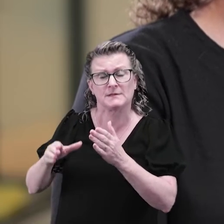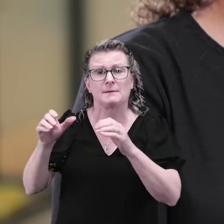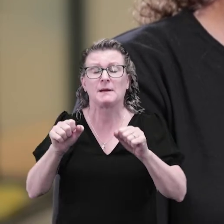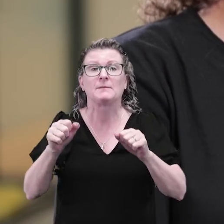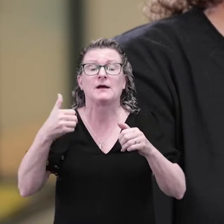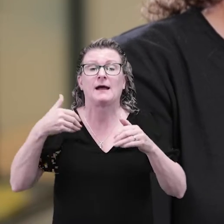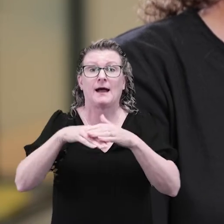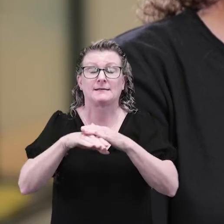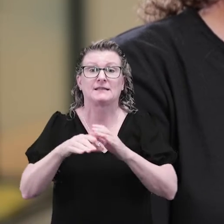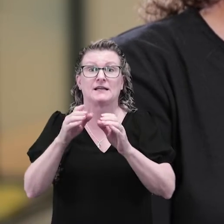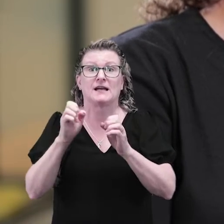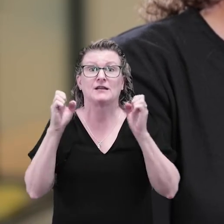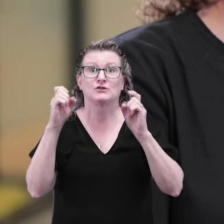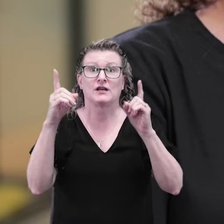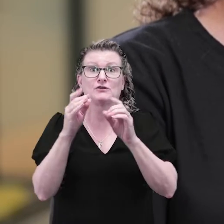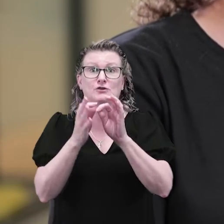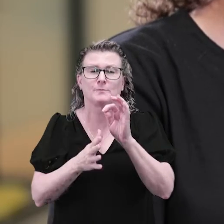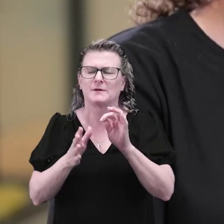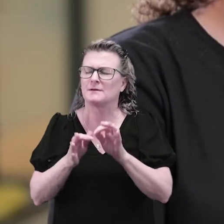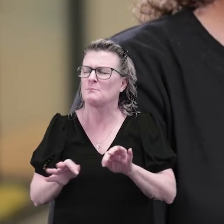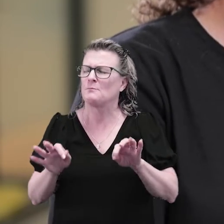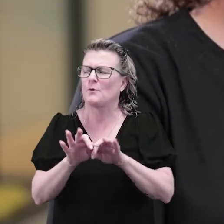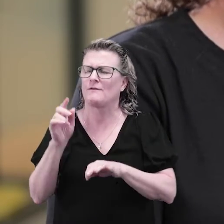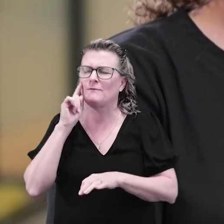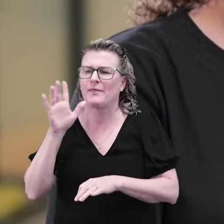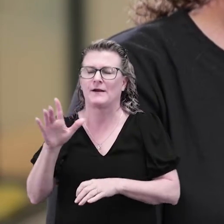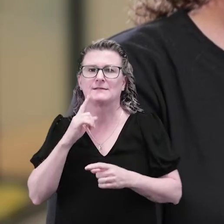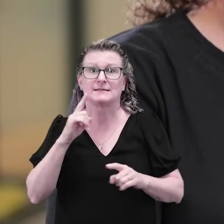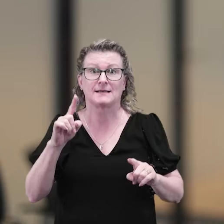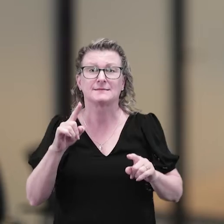having access to an educational interpreter is vital to their success.